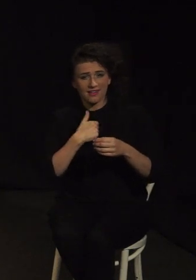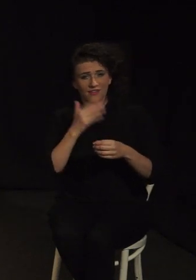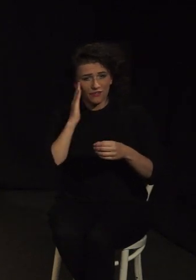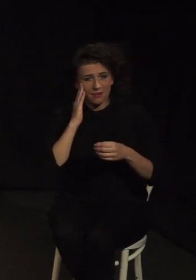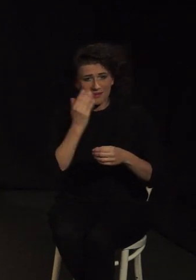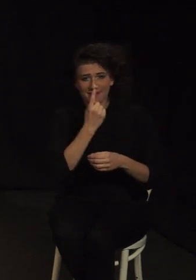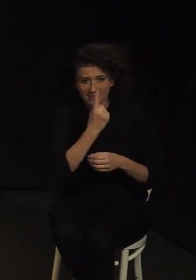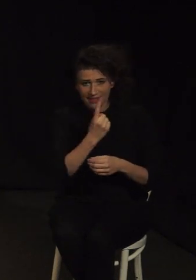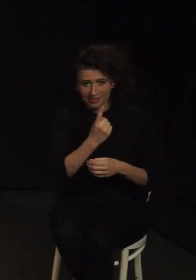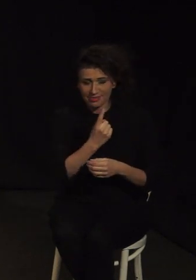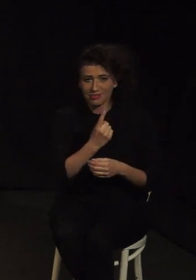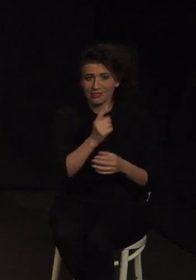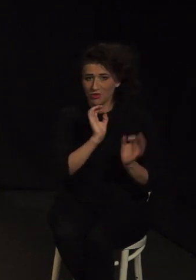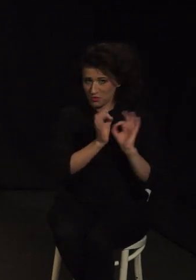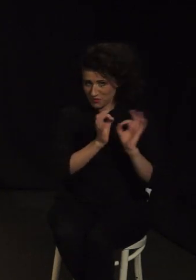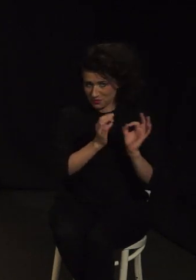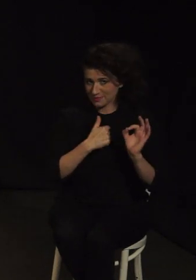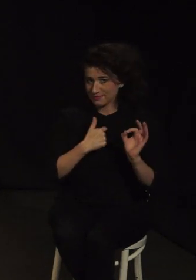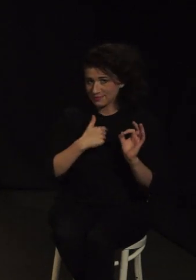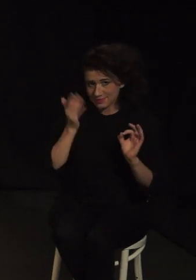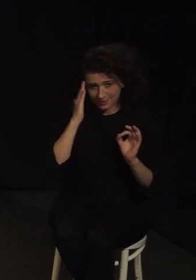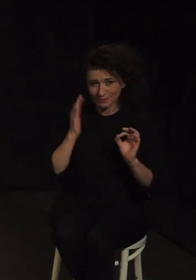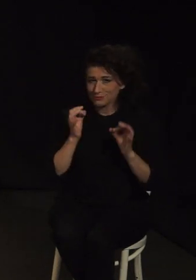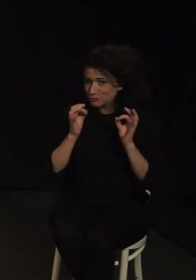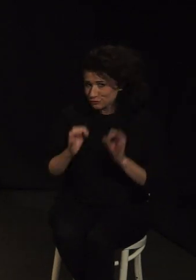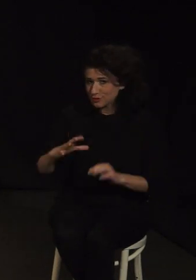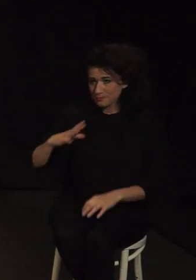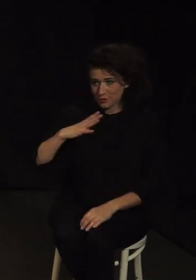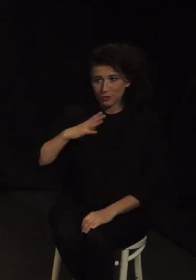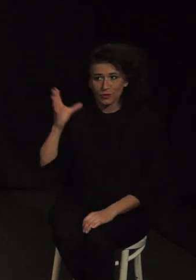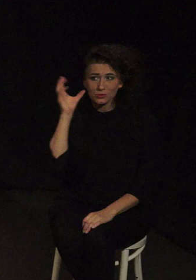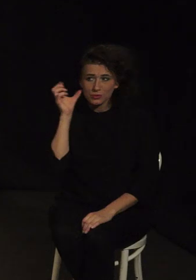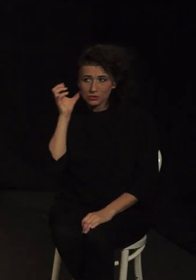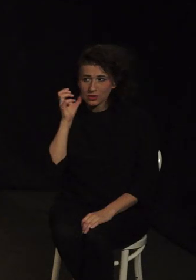I know that one of such passages, that we've already heard today,